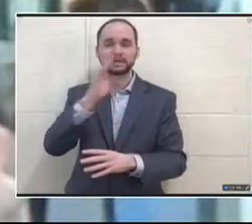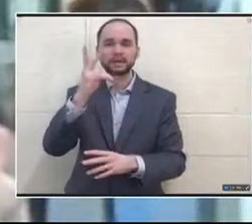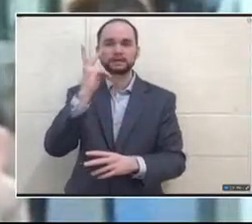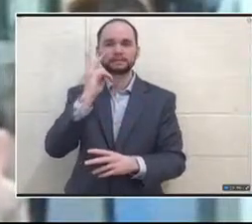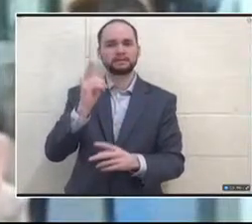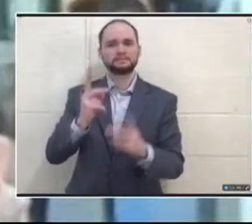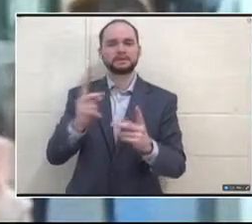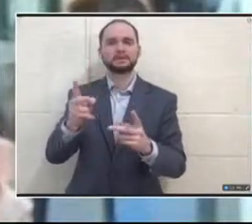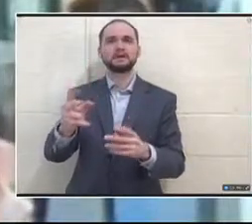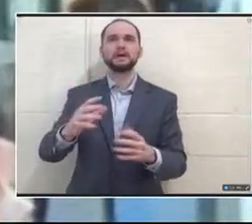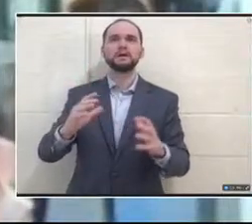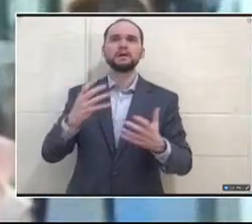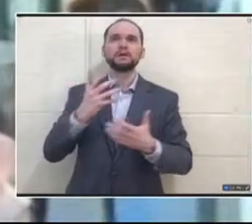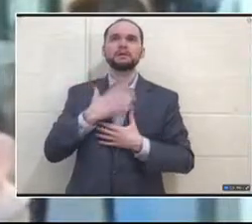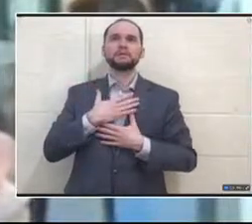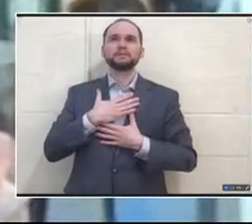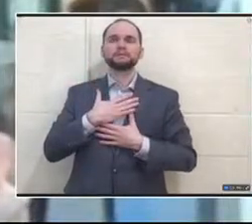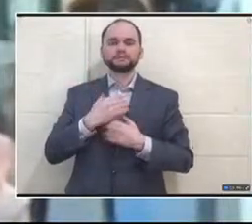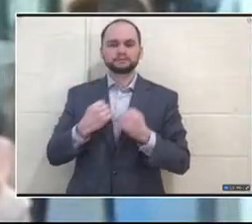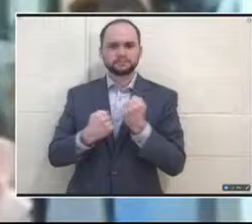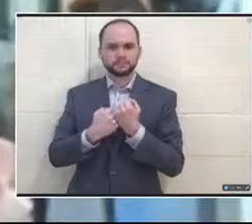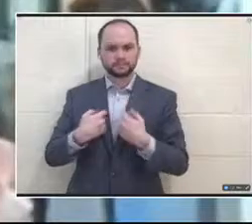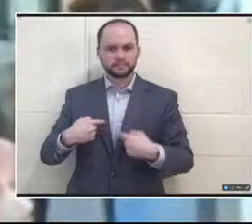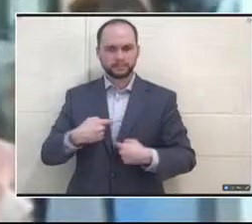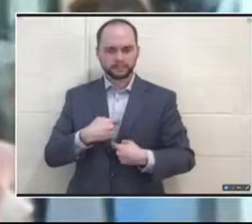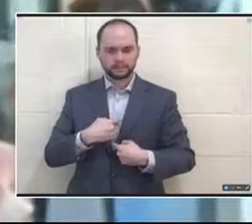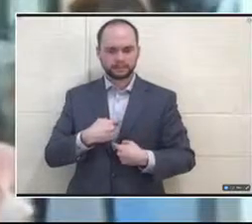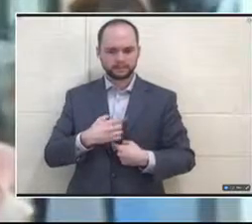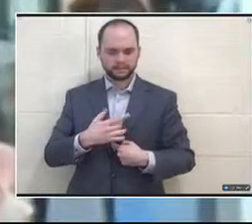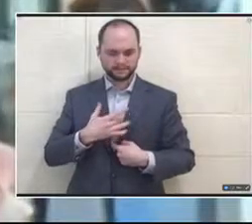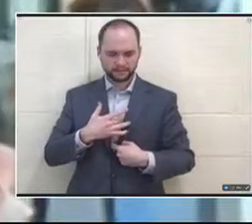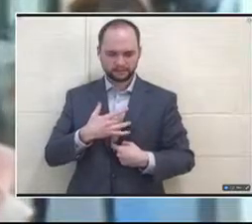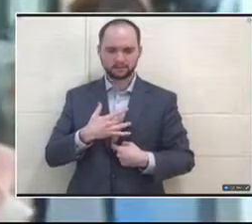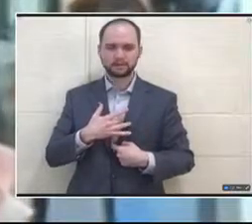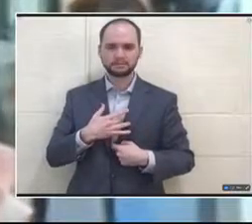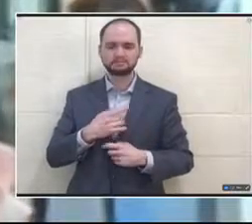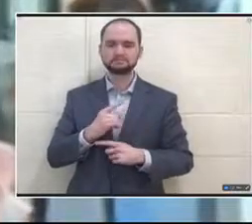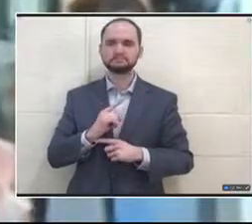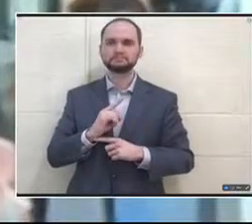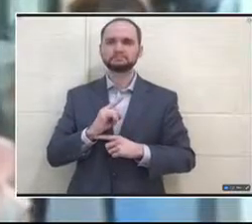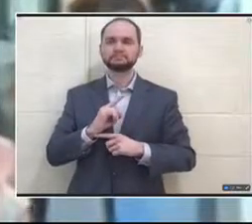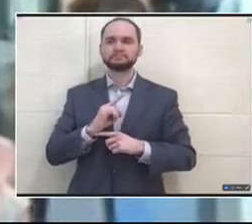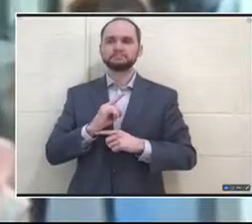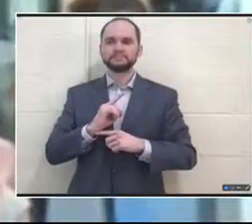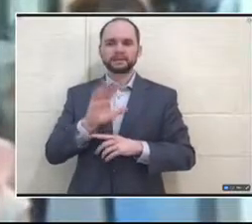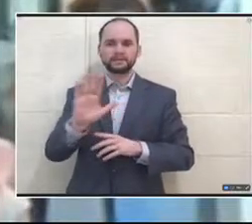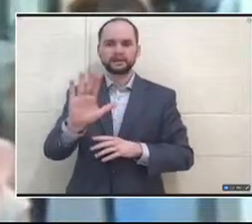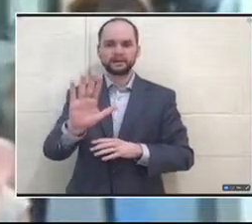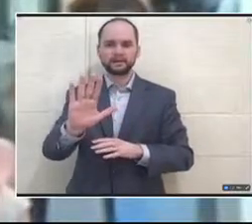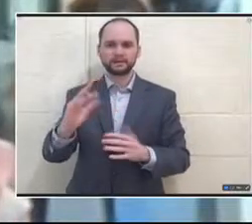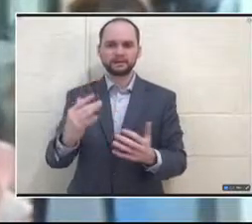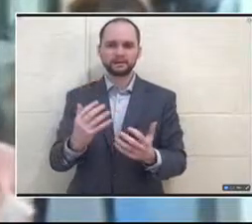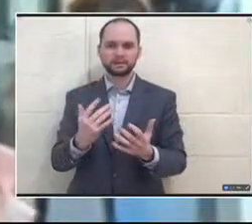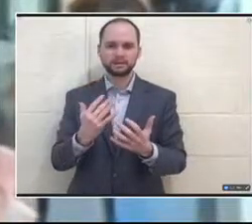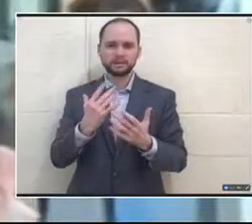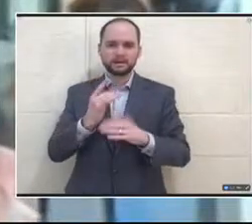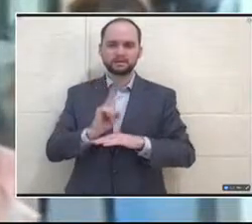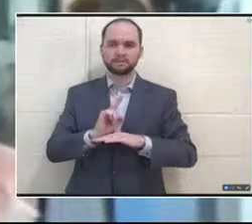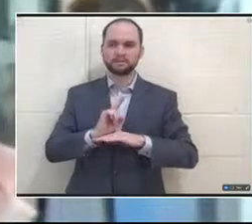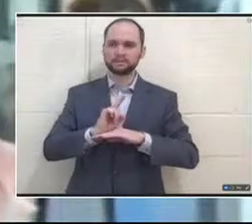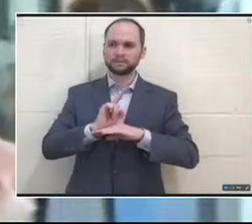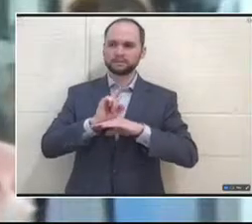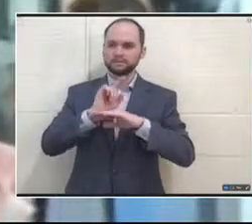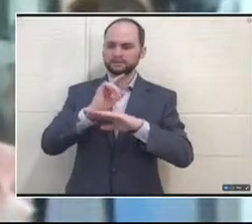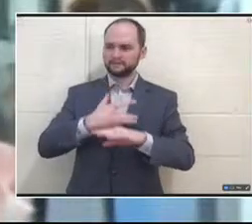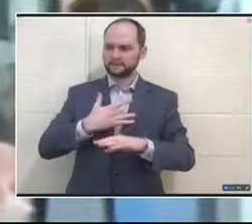special enough to keep going and continue. It was about the moment, about the music,